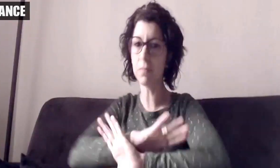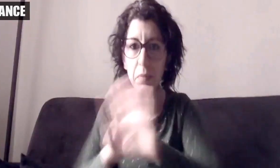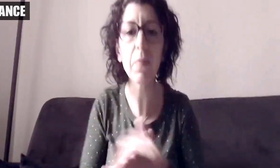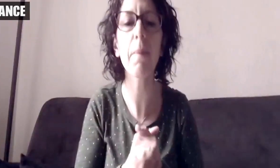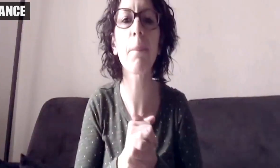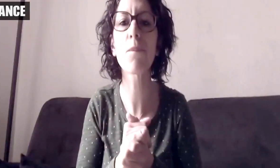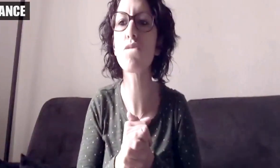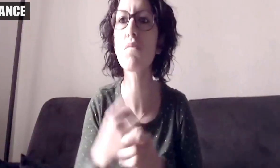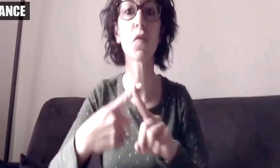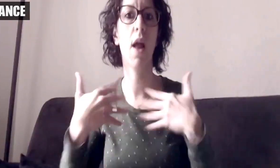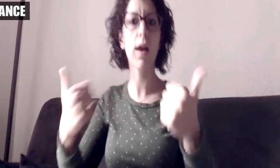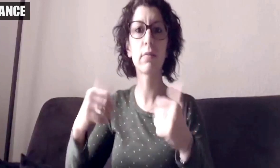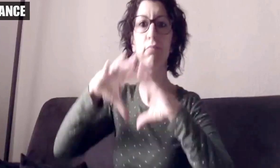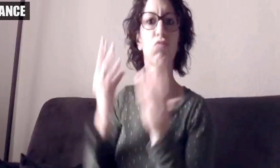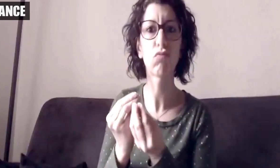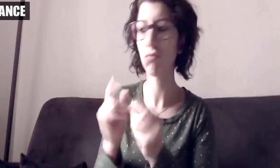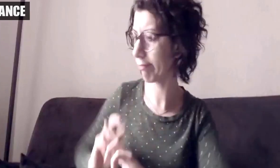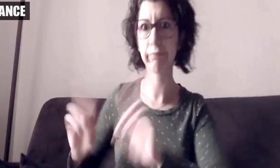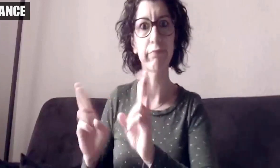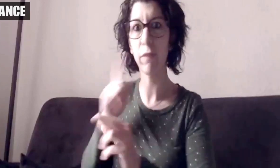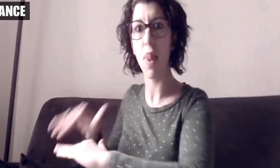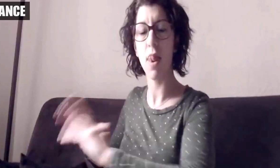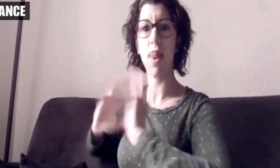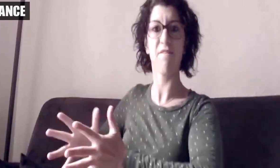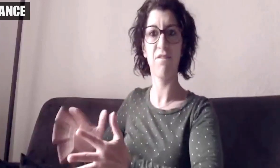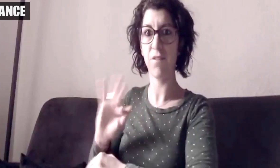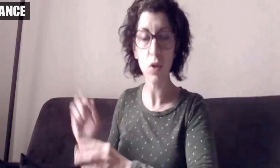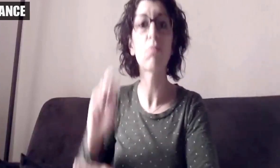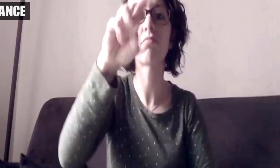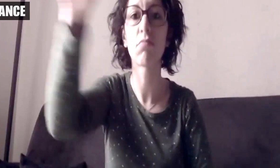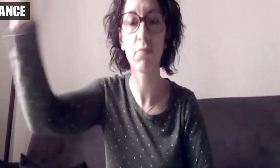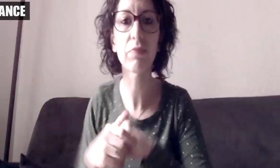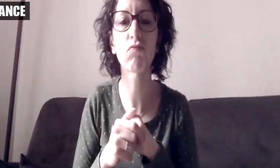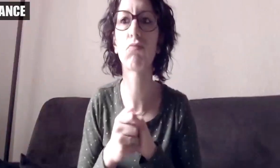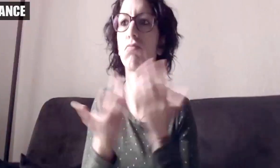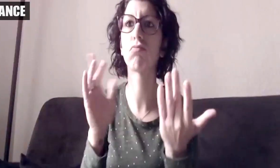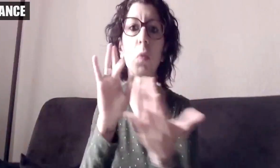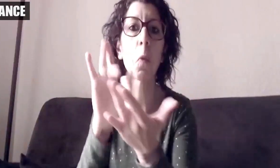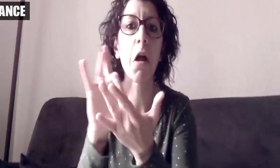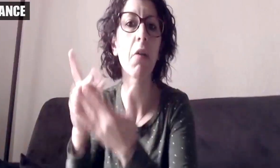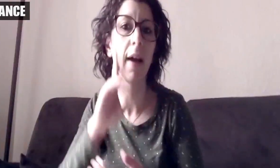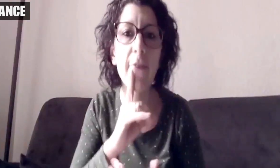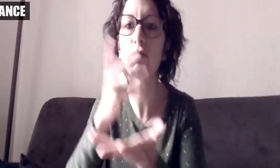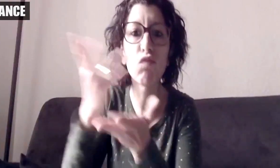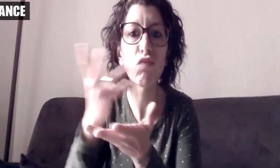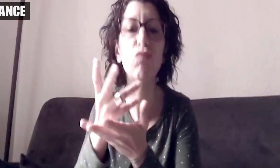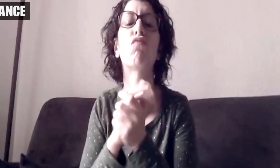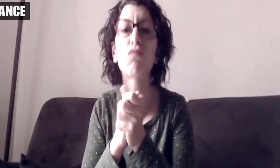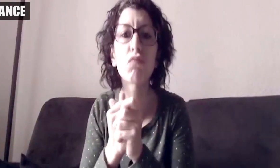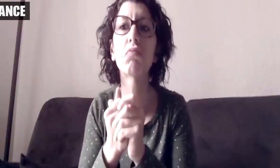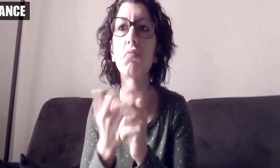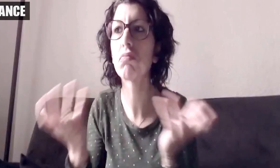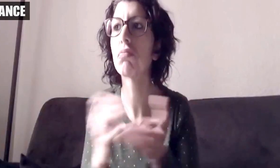When you are traveling, leave behind your valuables somewhere safe. Get in touch with Deaf people there.